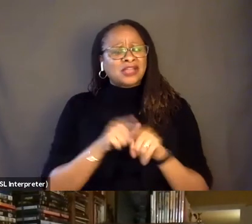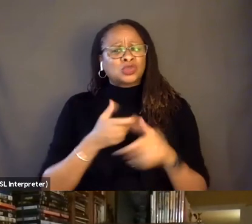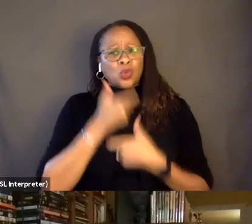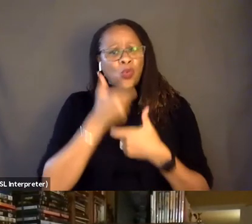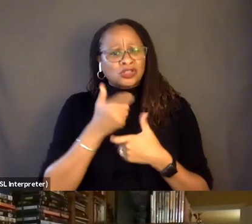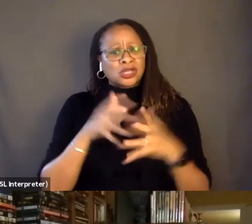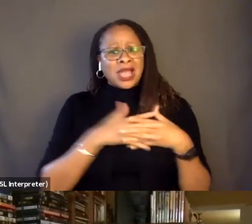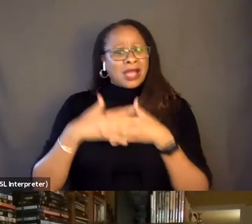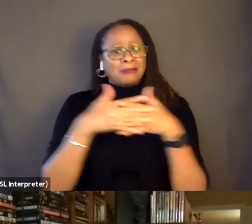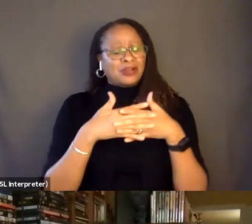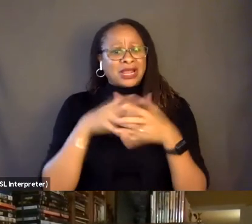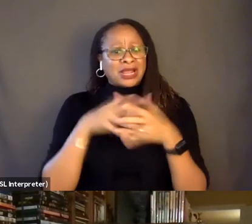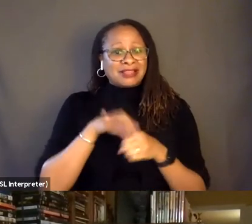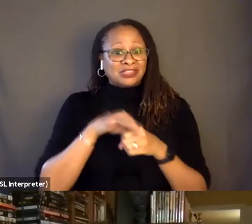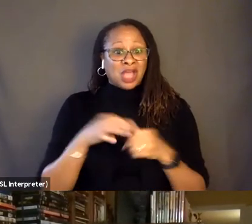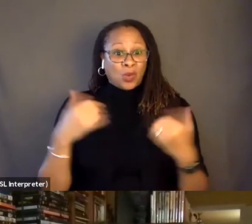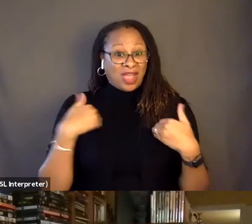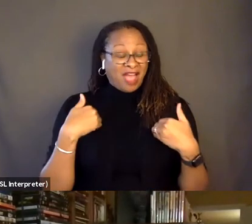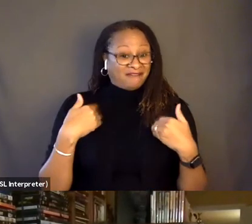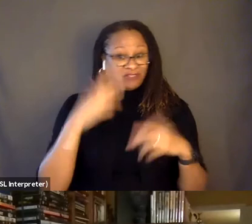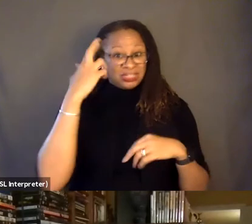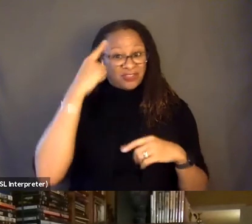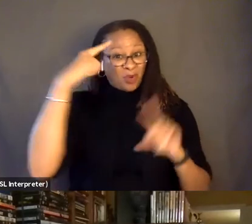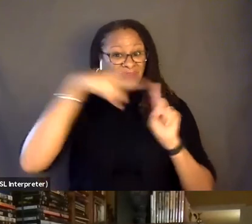Do we have reason for optimism or are we still in great danger?